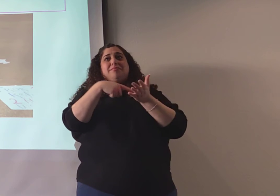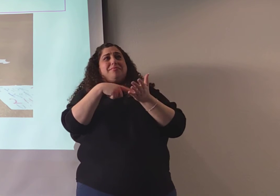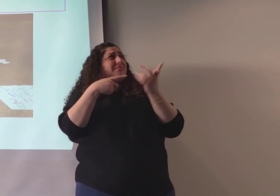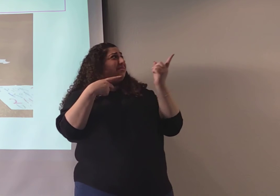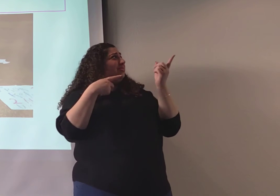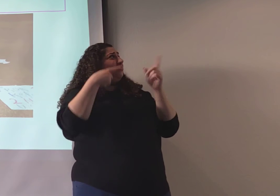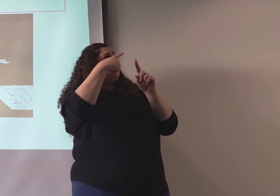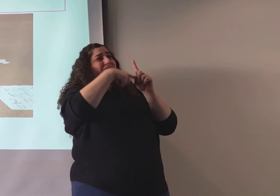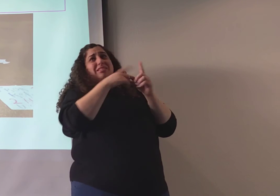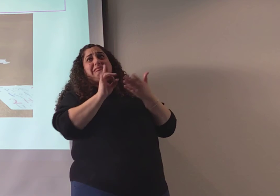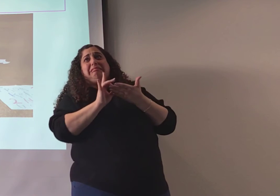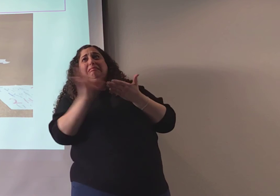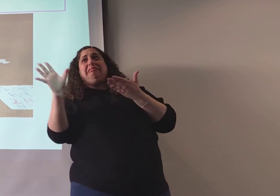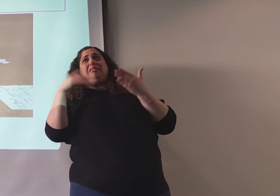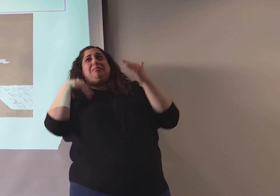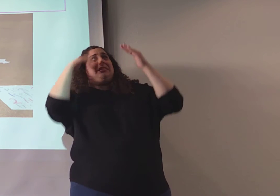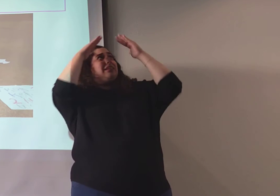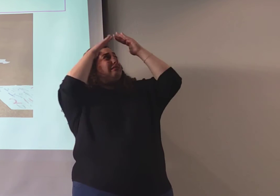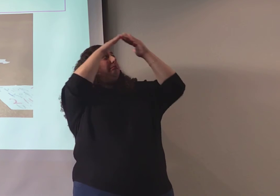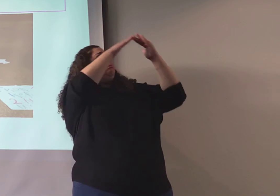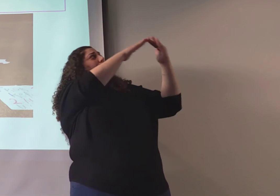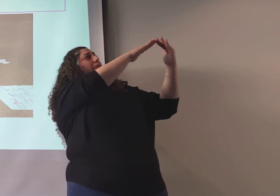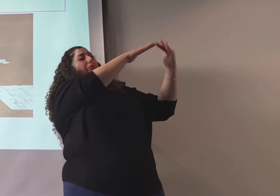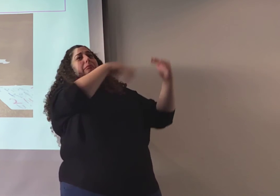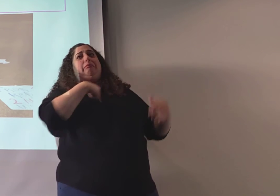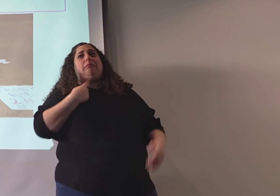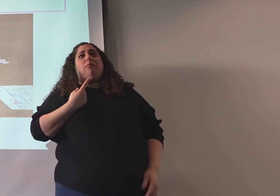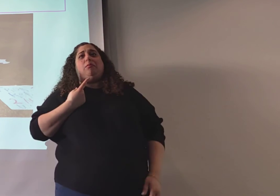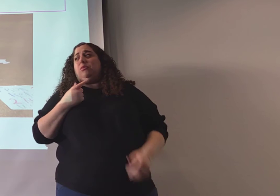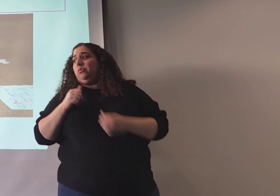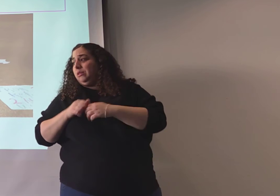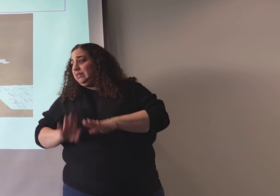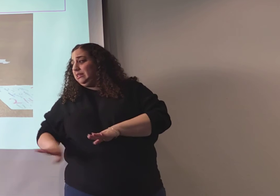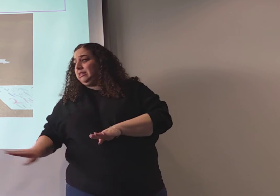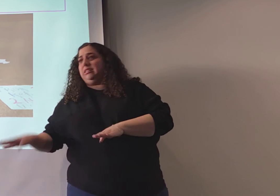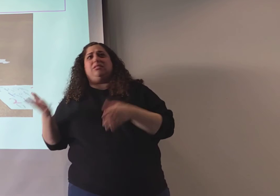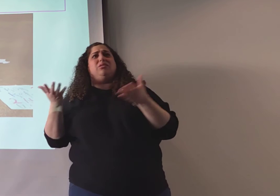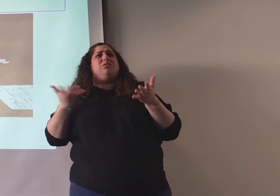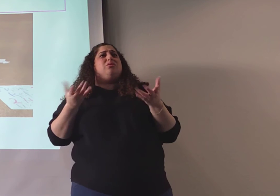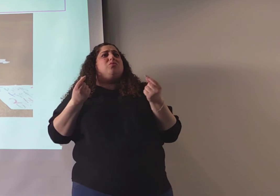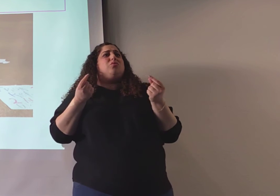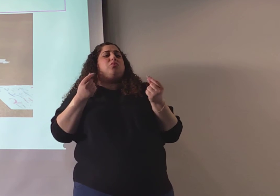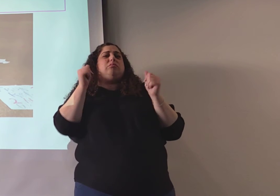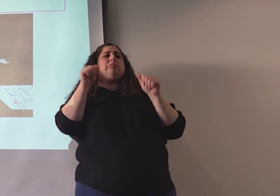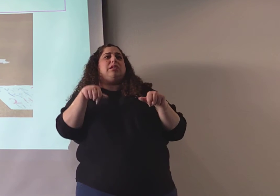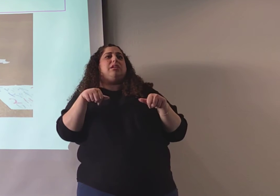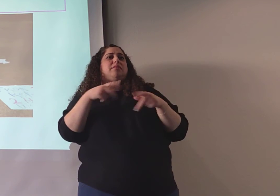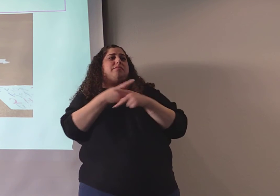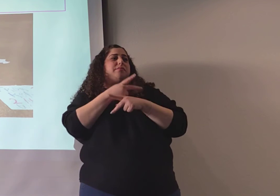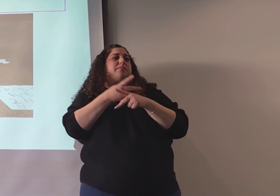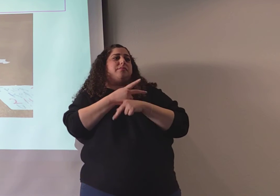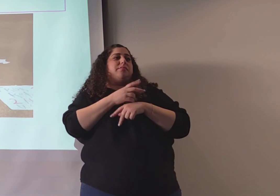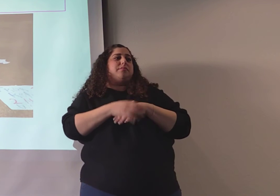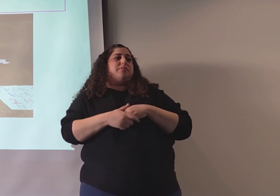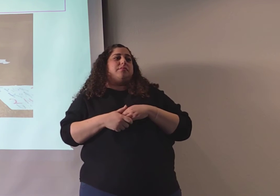I know the person who speaks, who does the program speaks English and Spanish, but Patricia